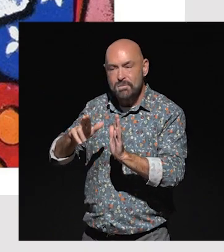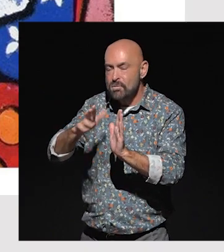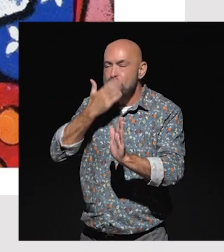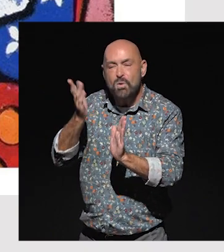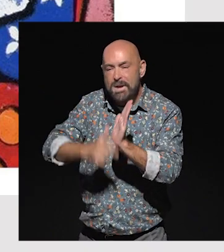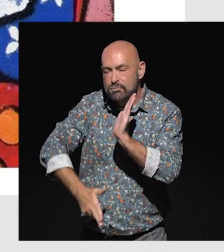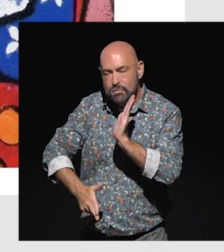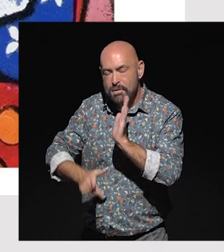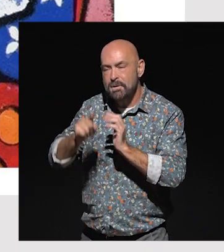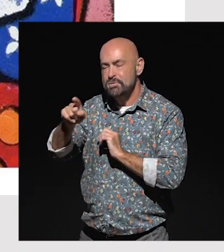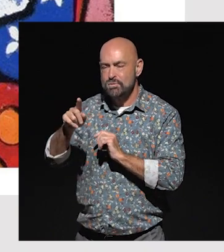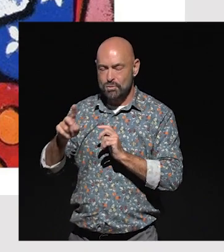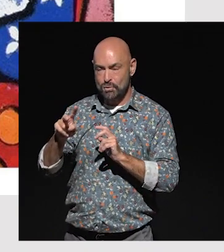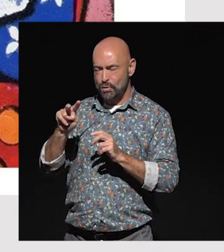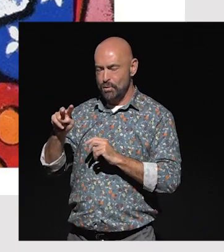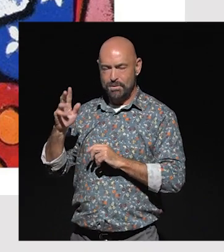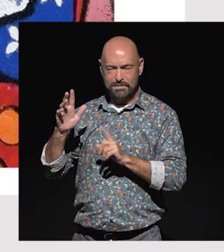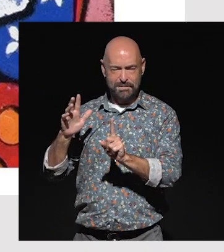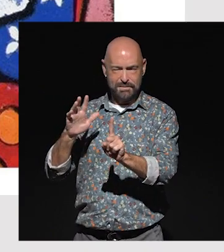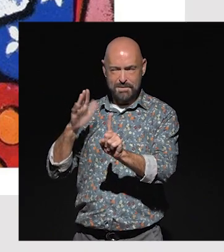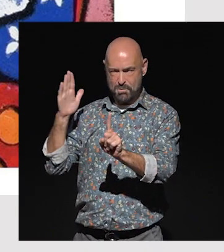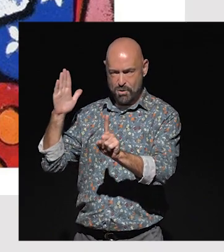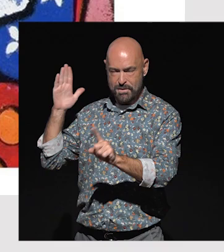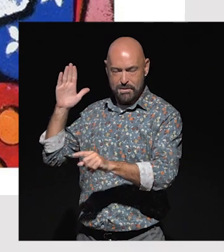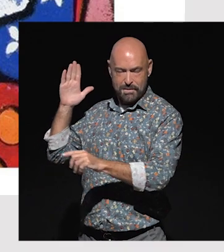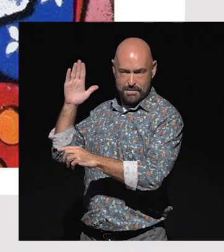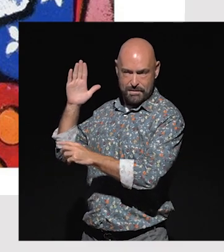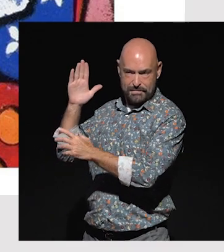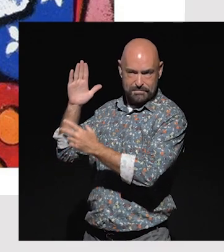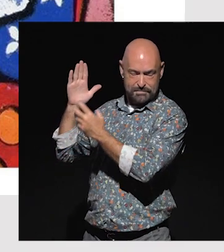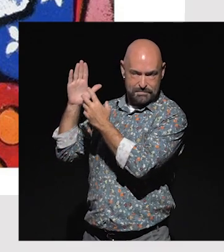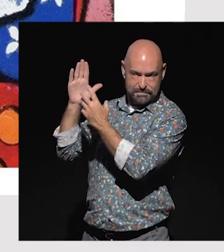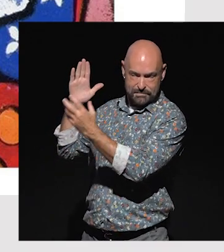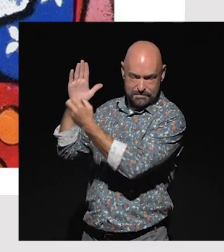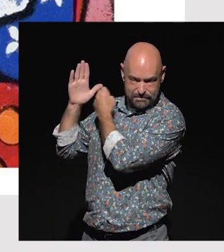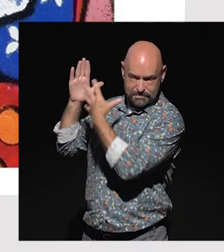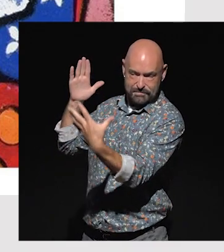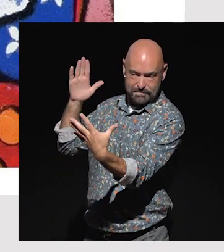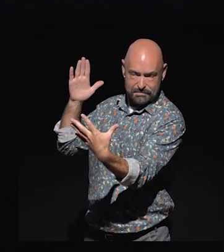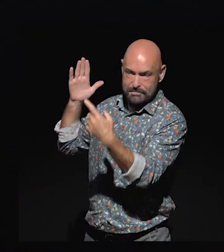If you're sitting at an angle to a mirror, you do not throw a reflection in pure profile.